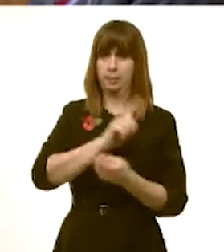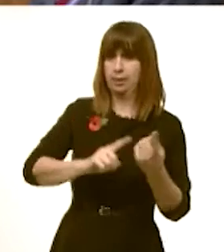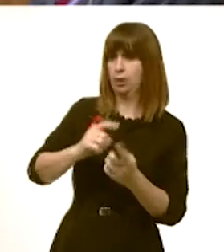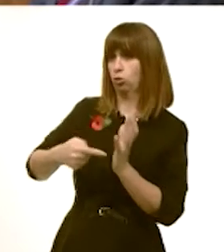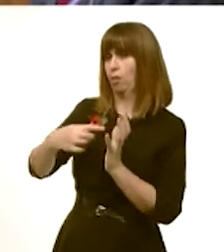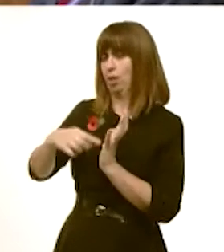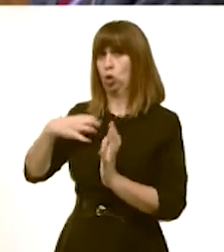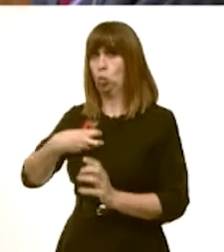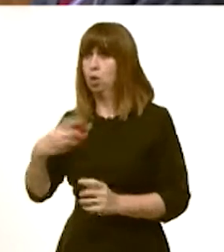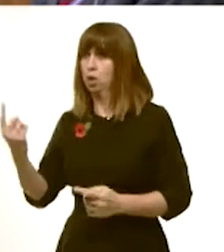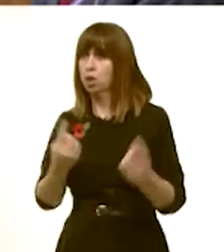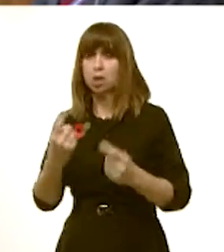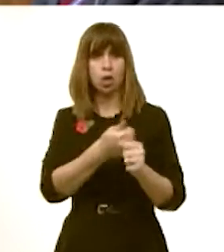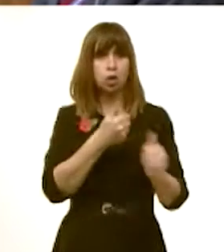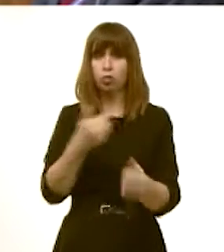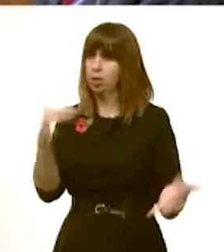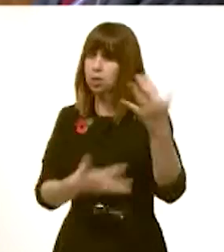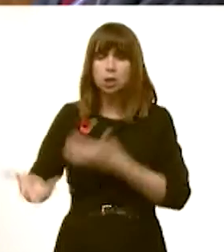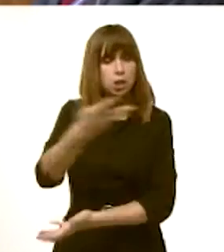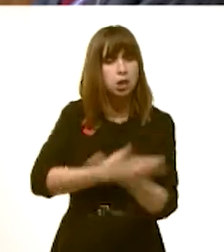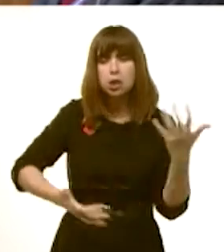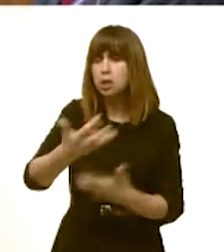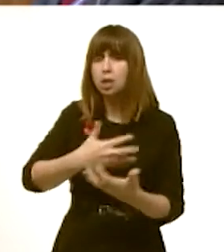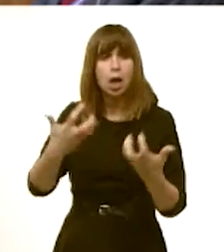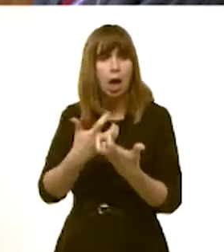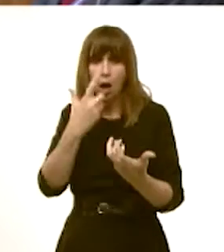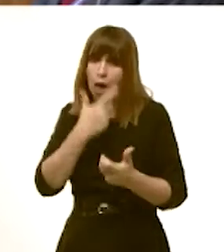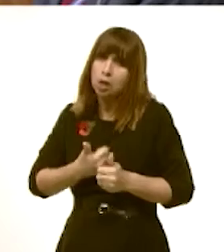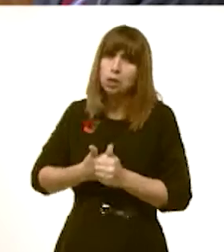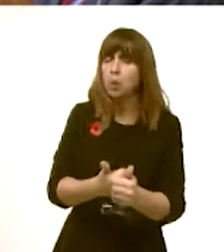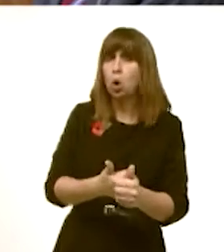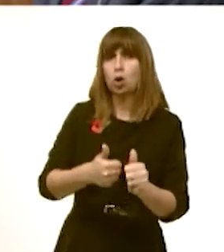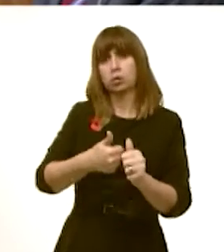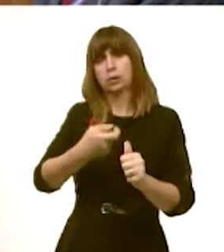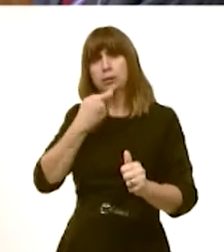to continue discussions on what action can be taken to support the industry, and she will be updating Members in the Chamber tomorrow.